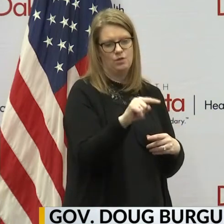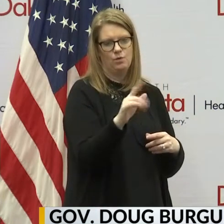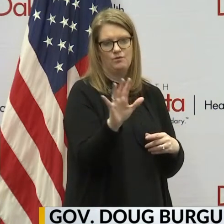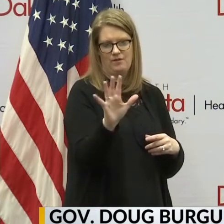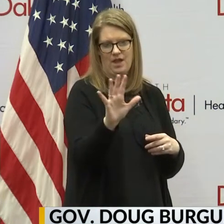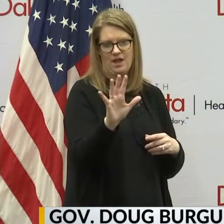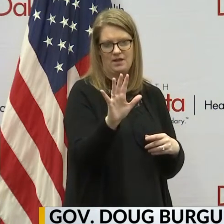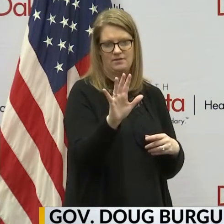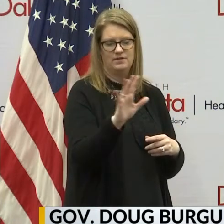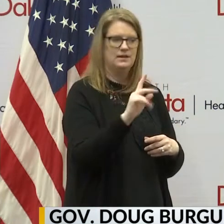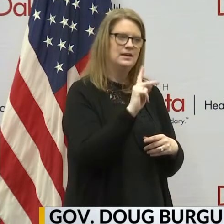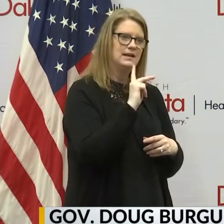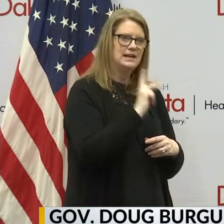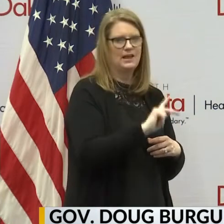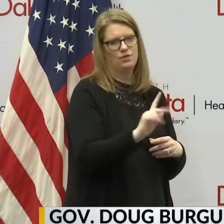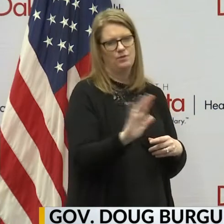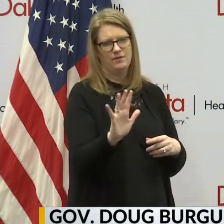PROVIDING CARE DURING THE DAY